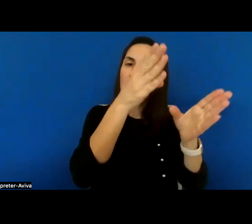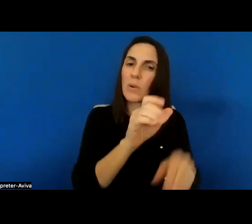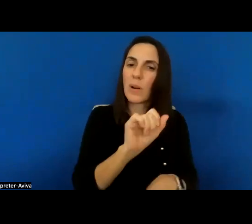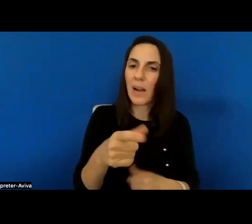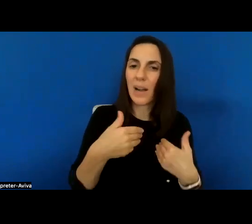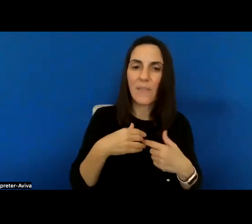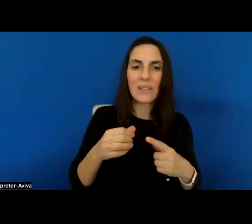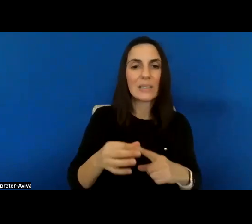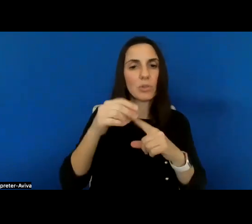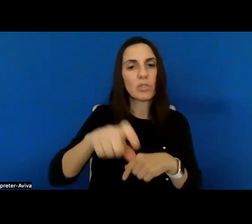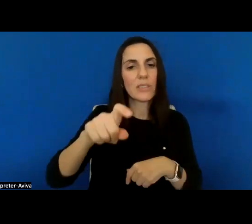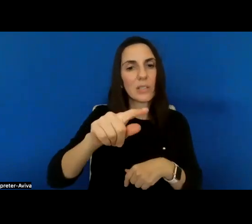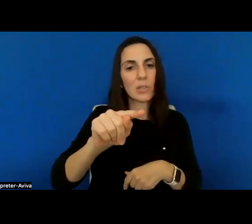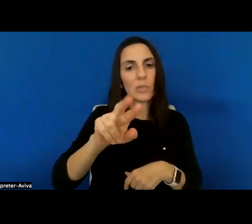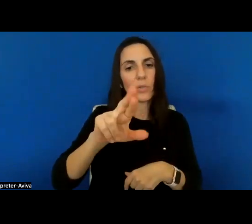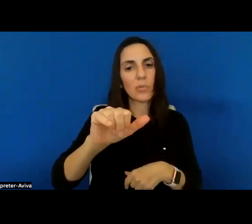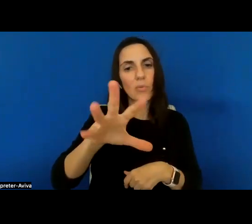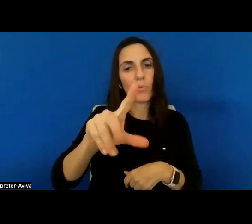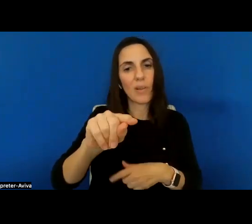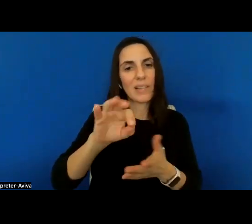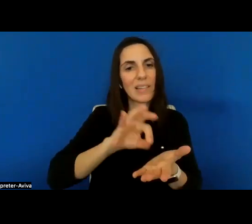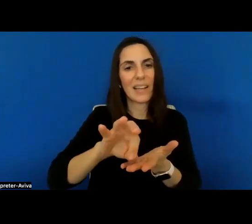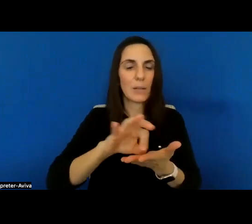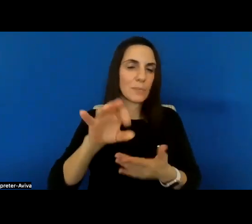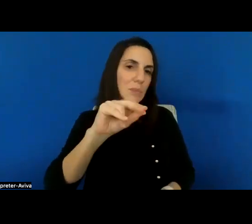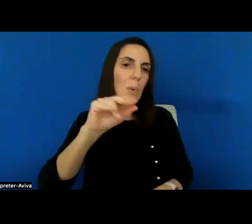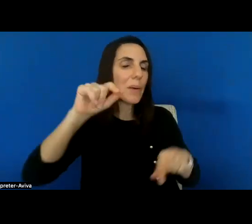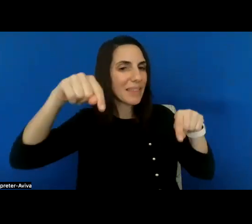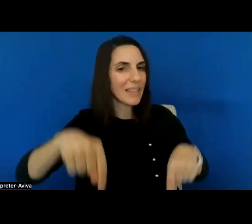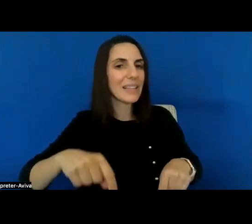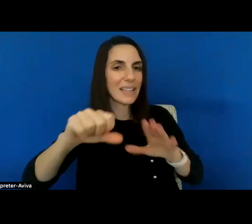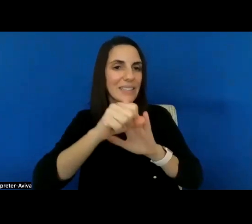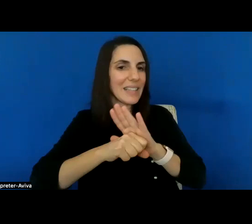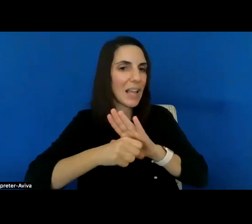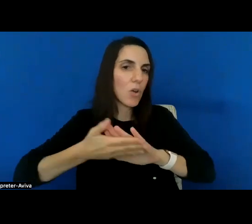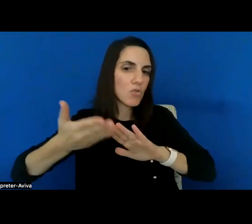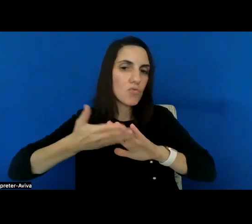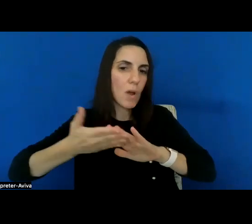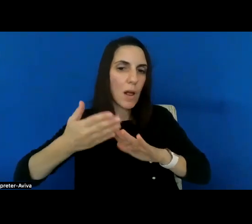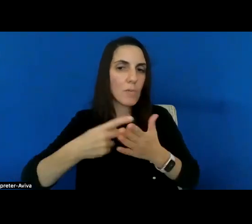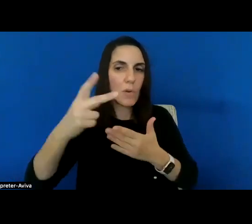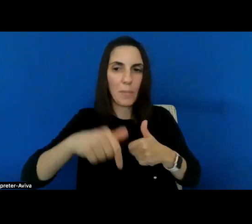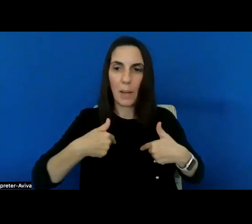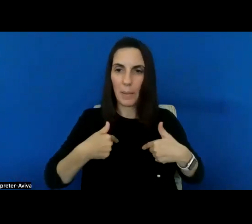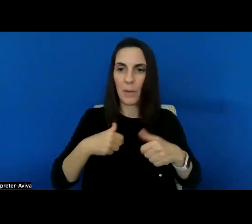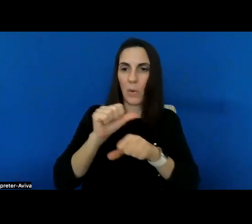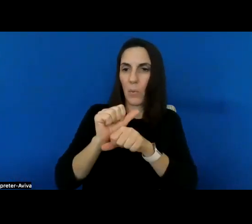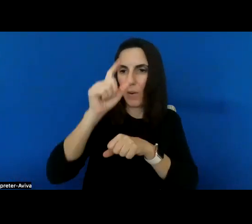11:37:26 Trust account. Unfortunately, no, this is a state run program, where I'm a state employee. 11:37:32 This program is run by the State,